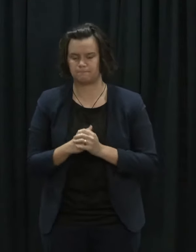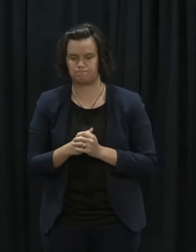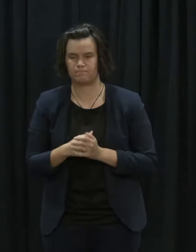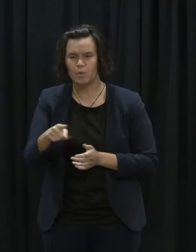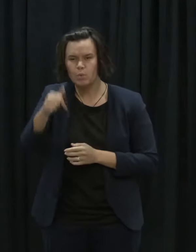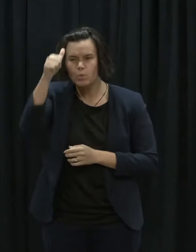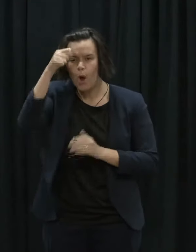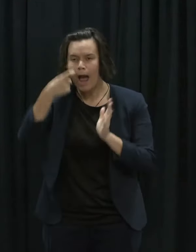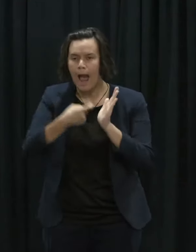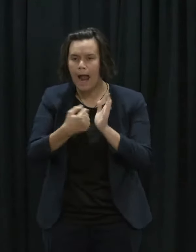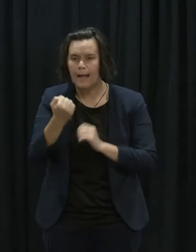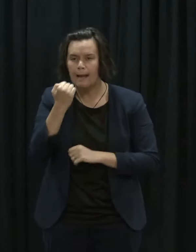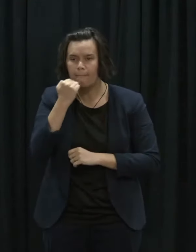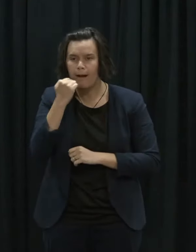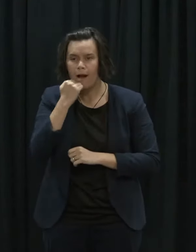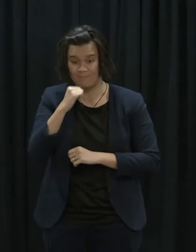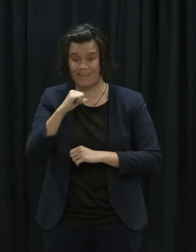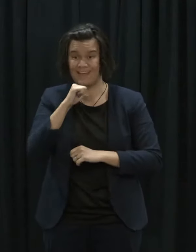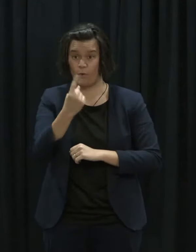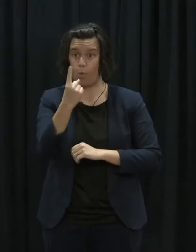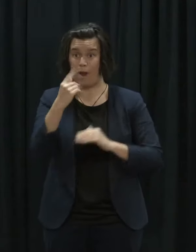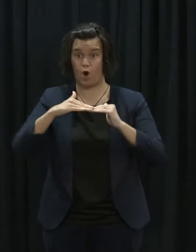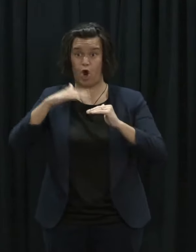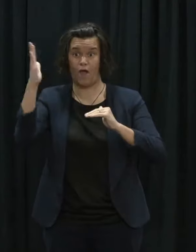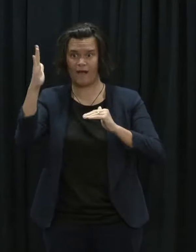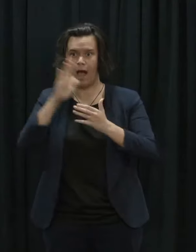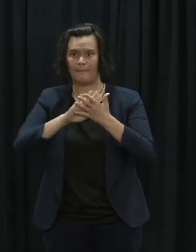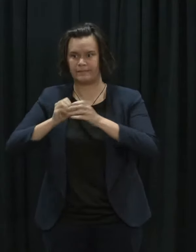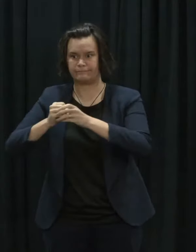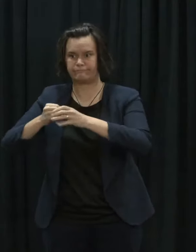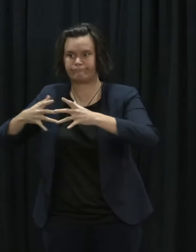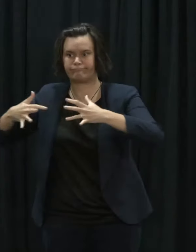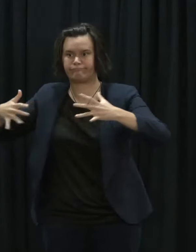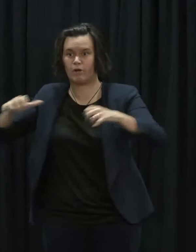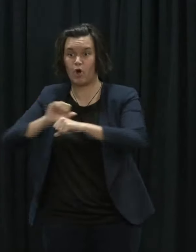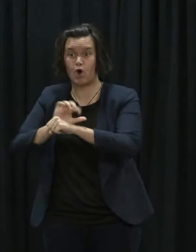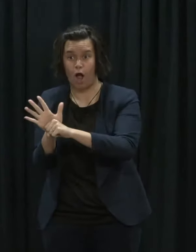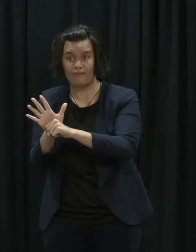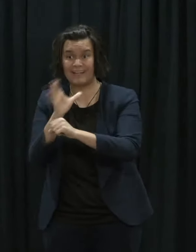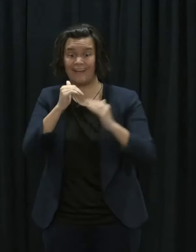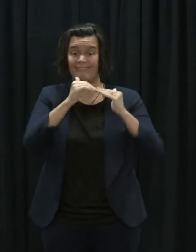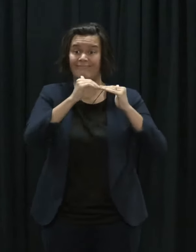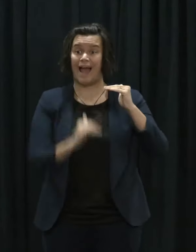slightly under levels predicte.